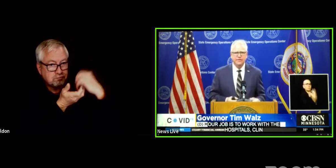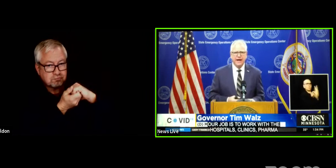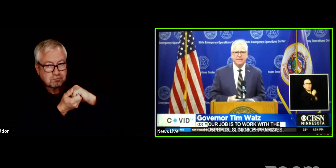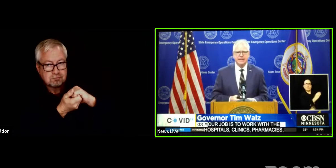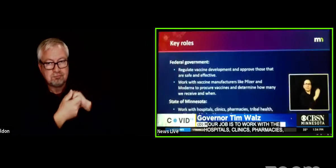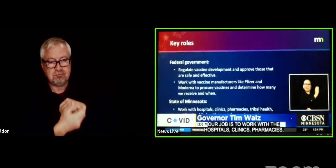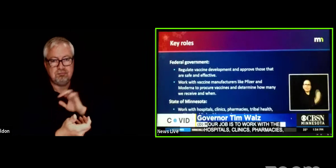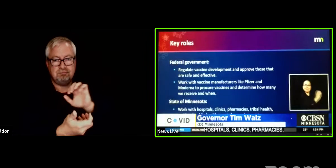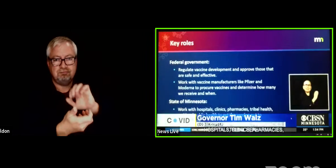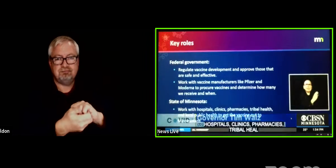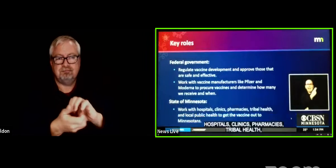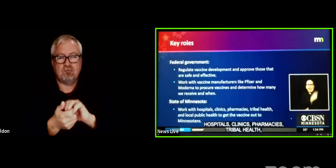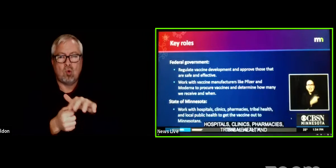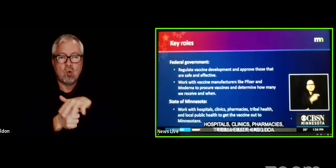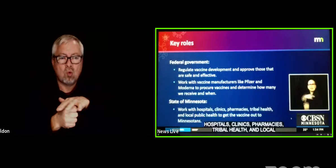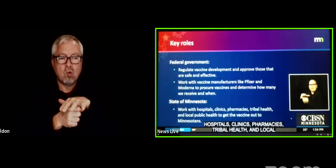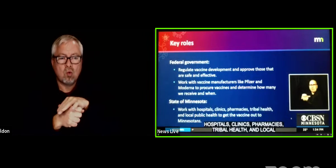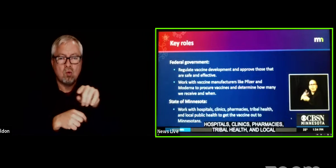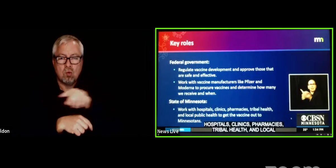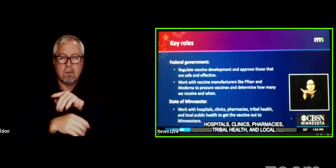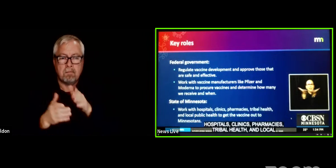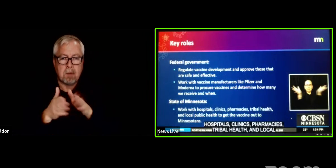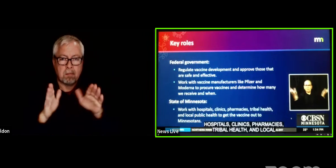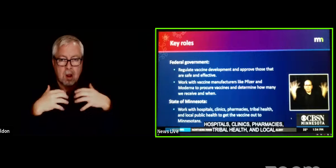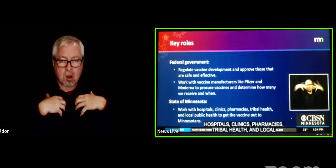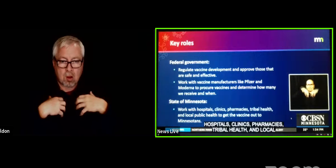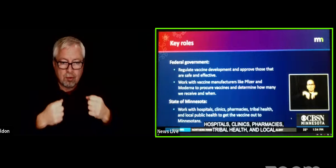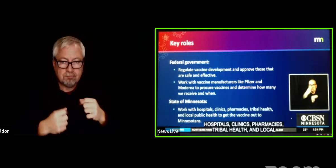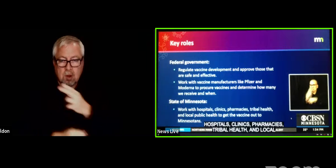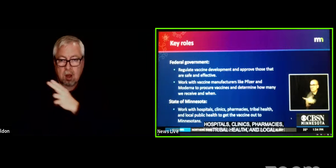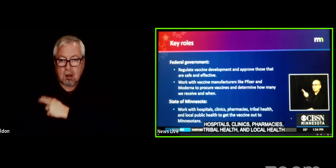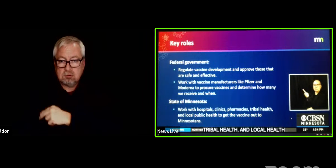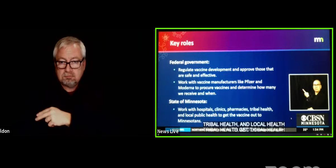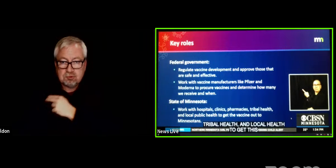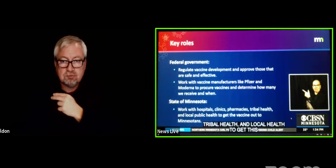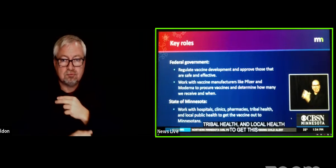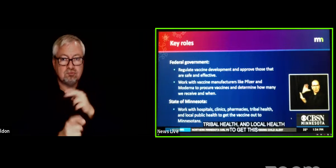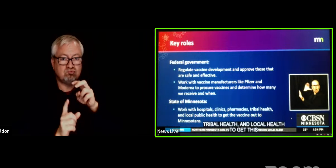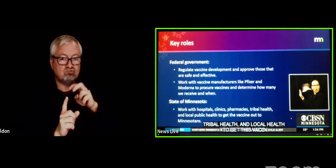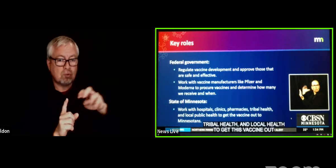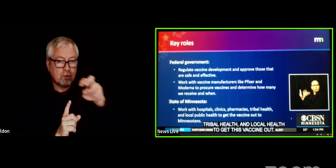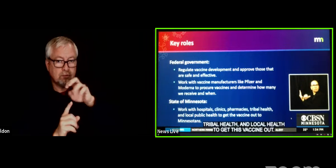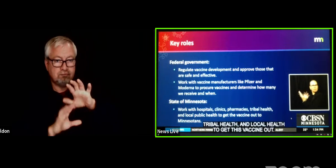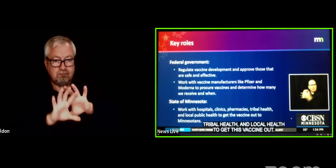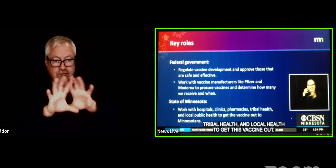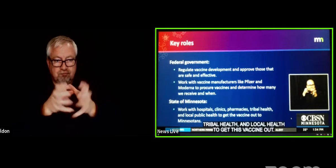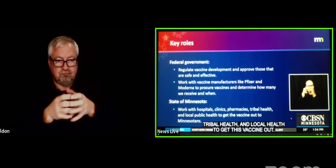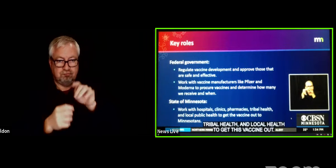VACCINE OUT. AND YOU'RE GOING TO SEE THIS IN GREAT DETAIL AND I JUST WANTED TO PAUSE FOR A MOMENT TO THANK THIS TEAM.